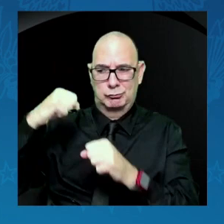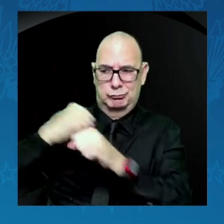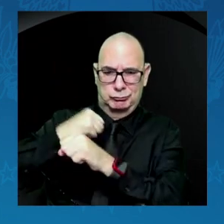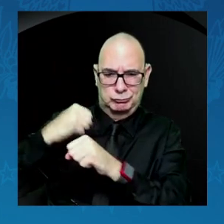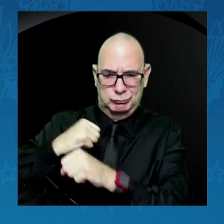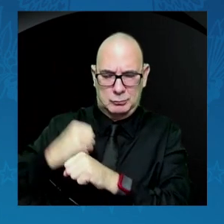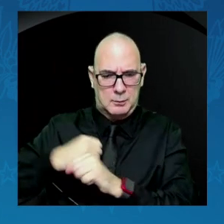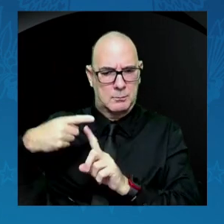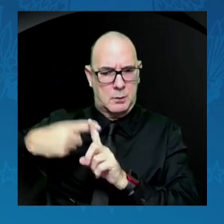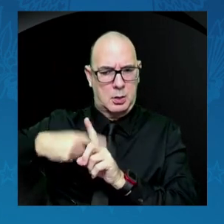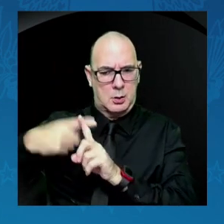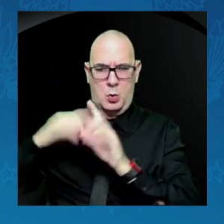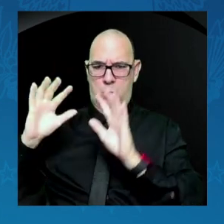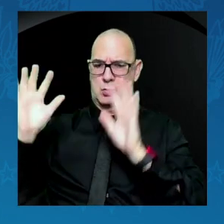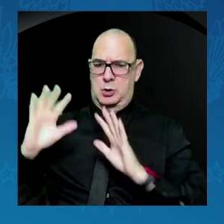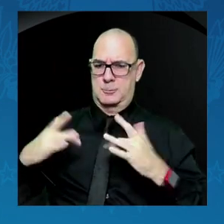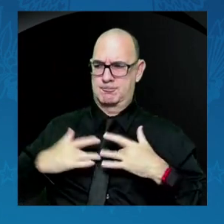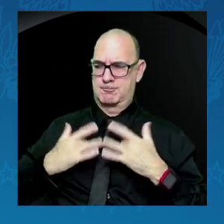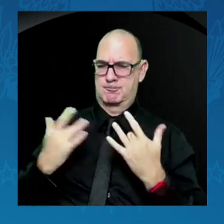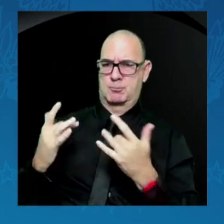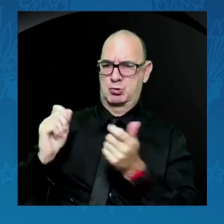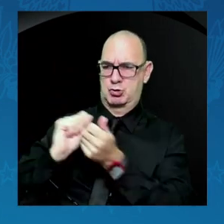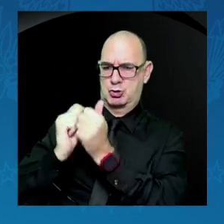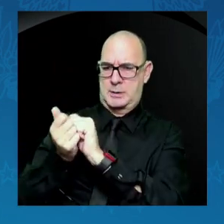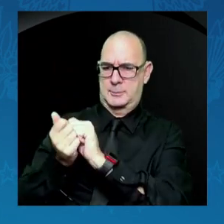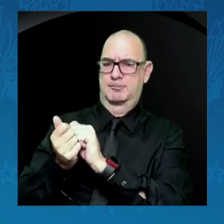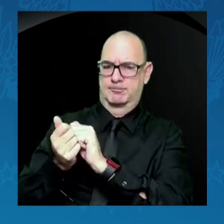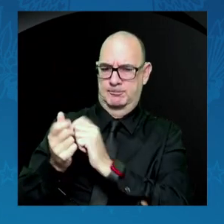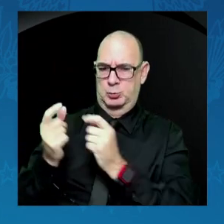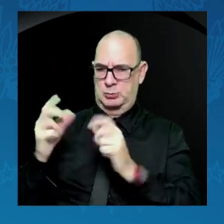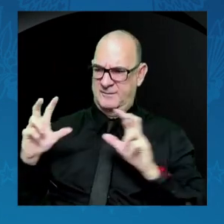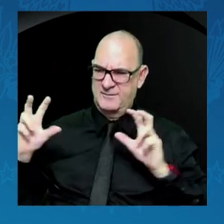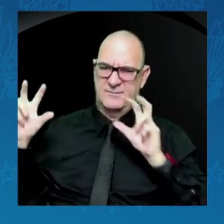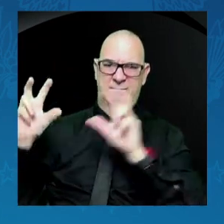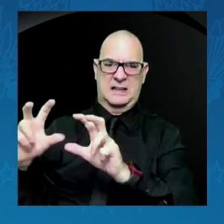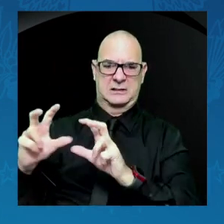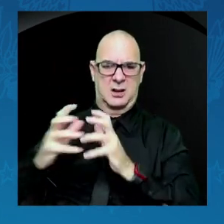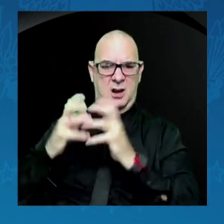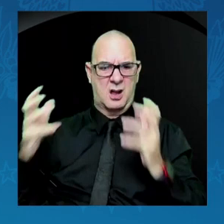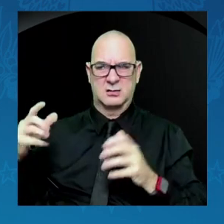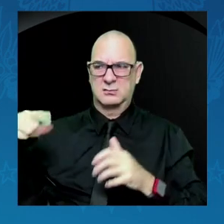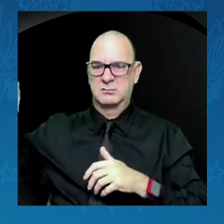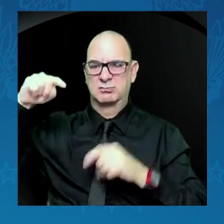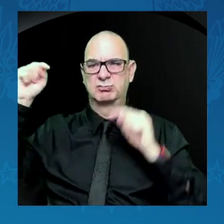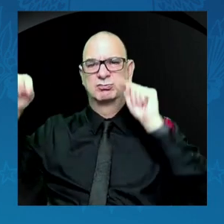and elsewhere around the country are giving us the information we need to better protect communities